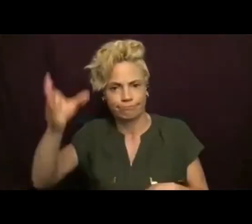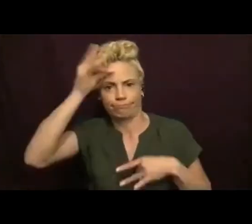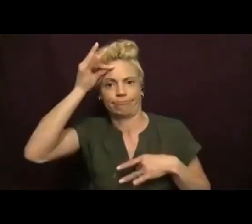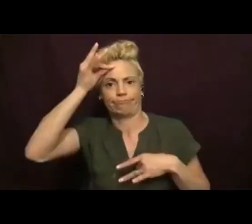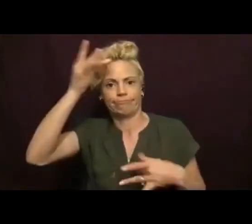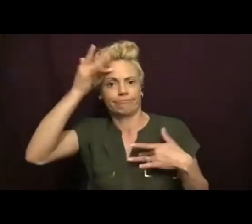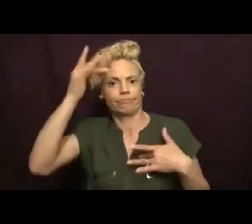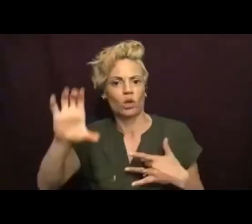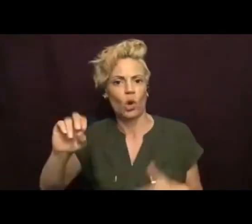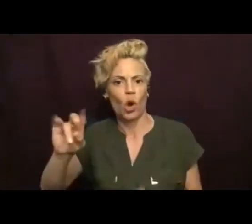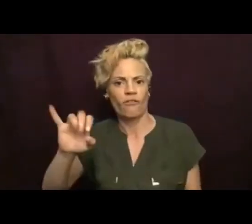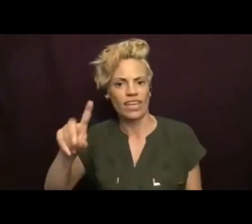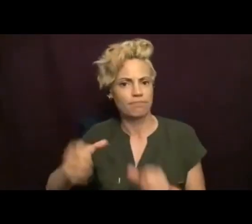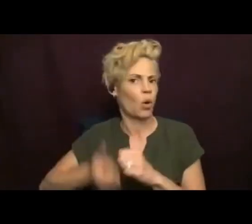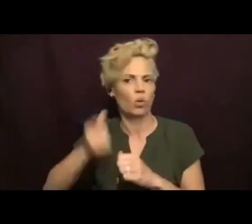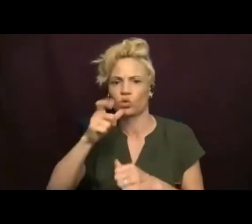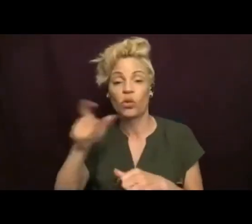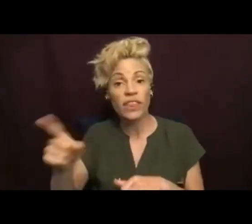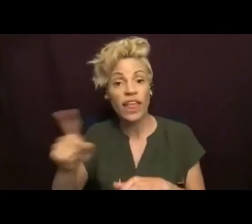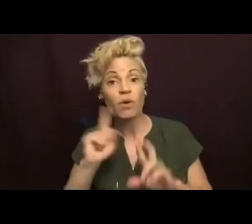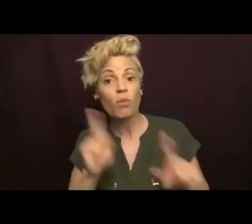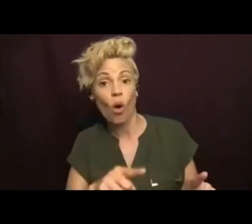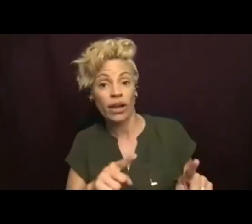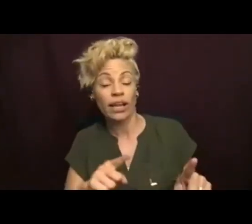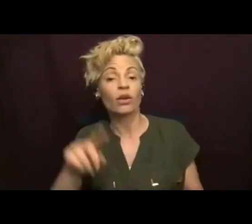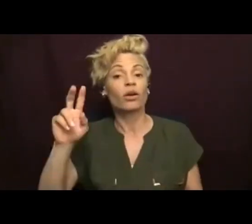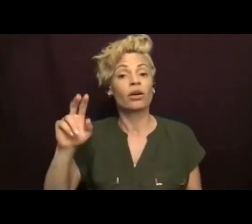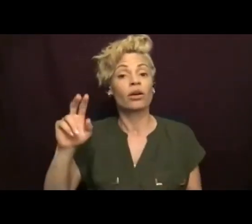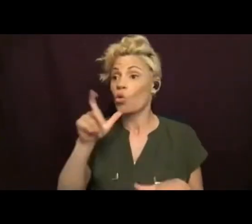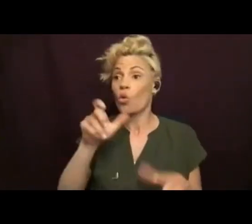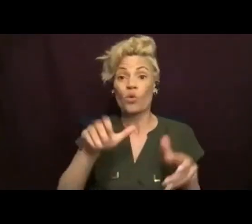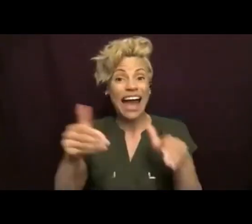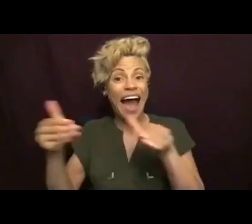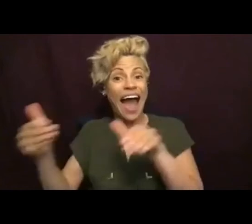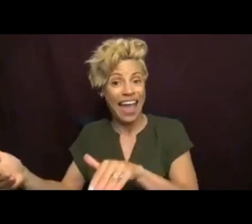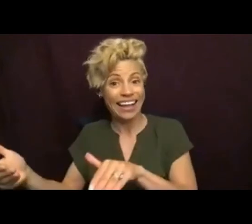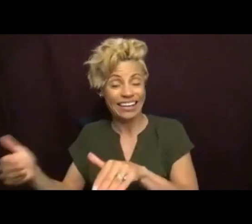of the cases of deaths have been disabled people.